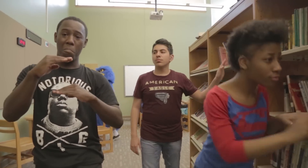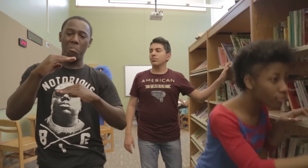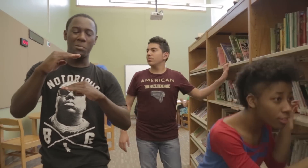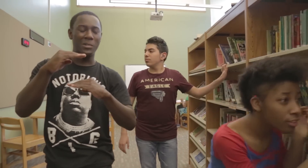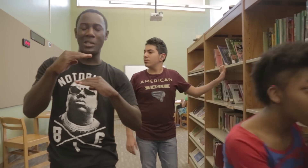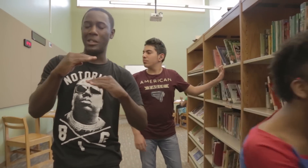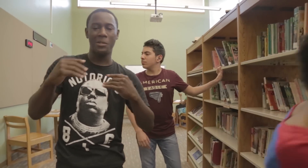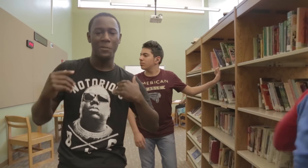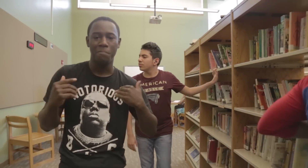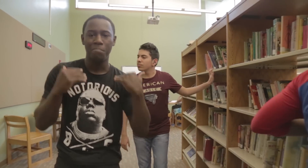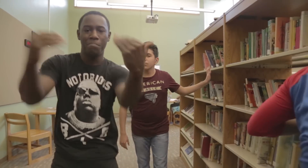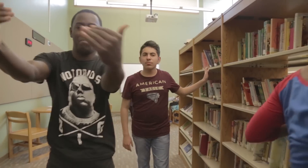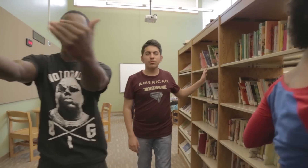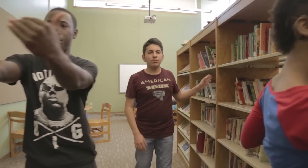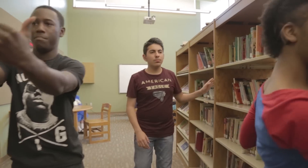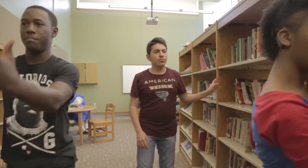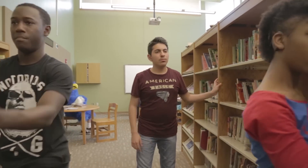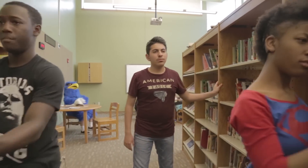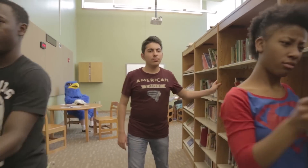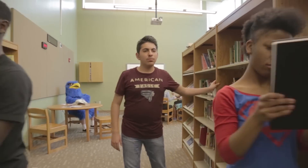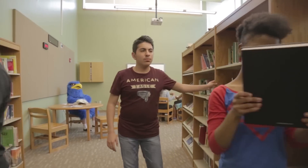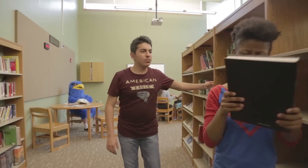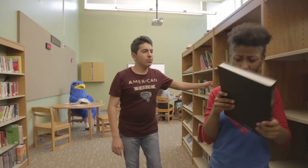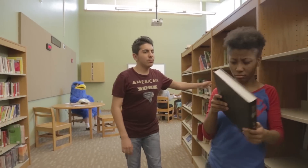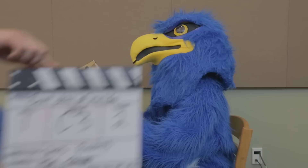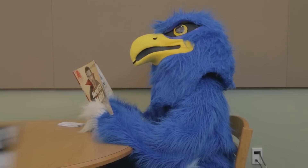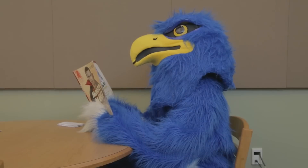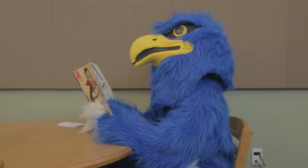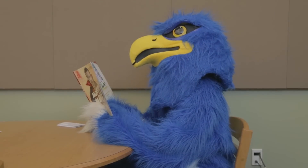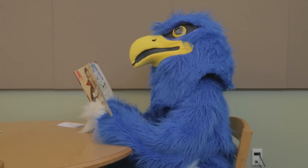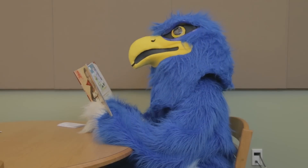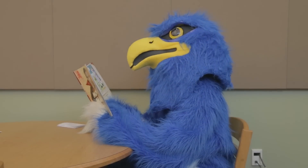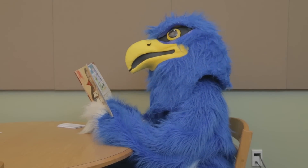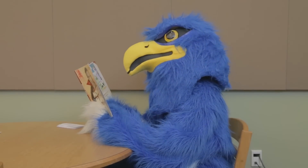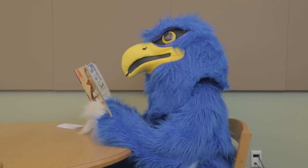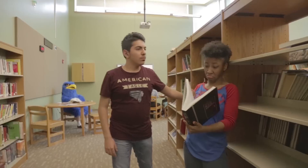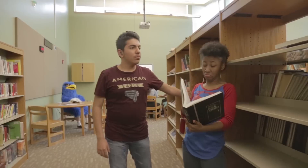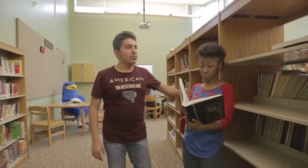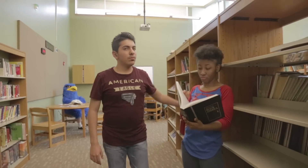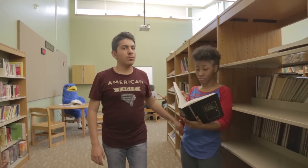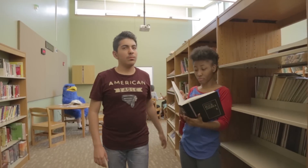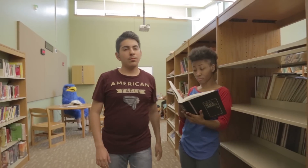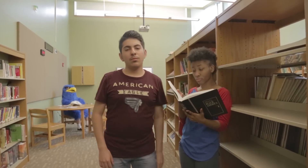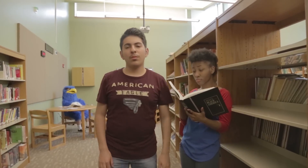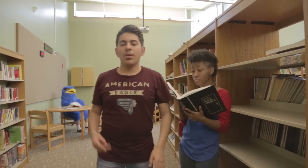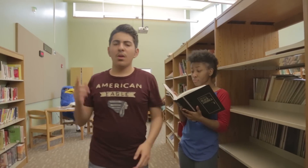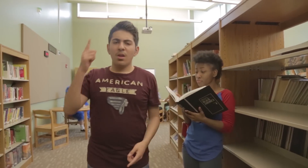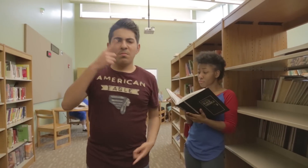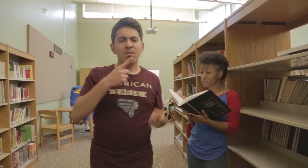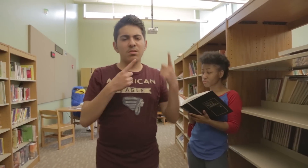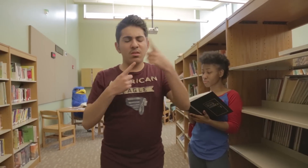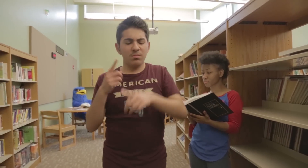No limits just epiphanies Wo-o-o-o-o-oh